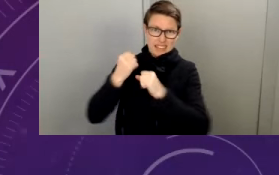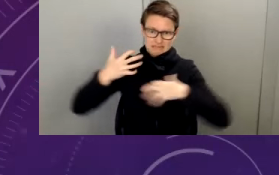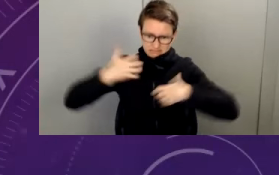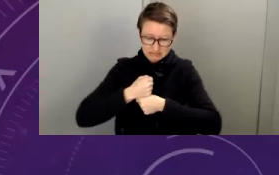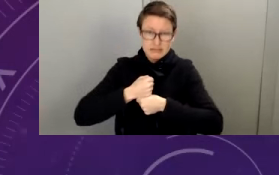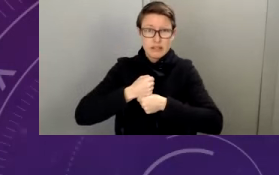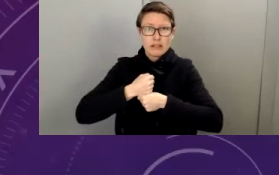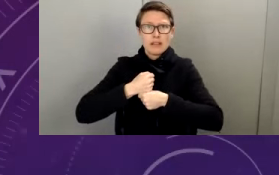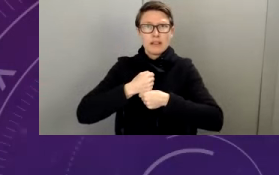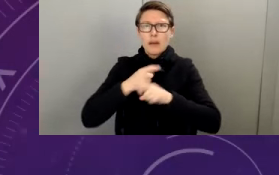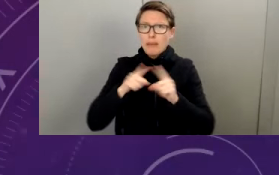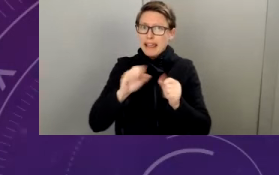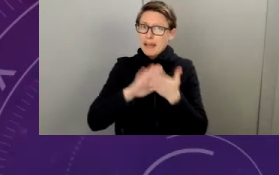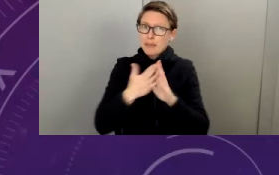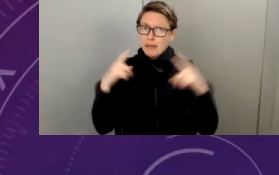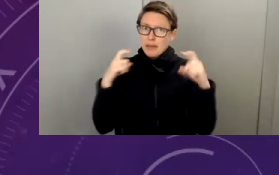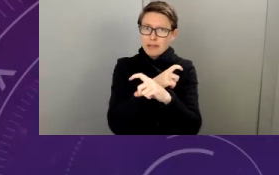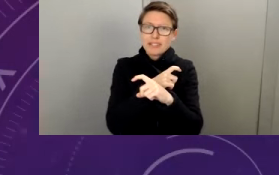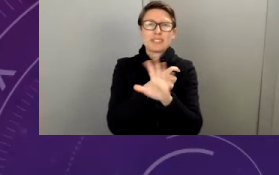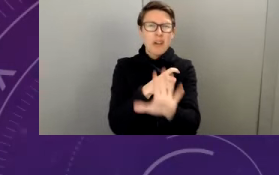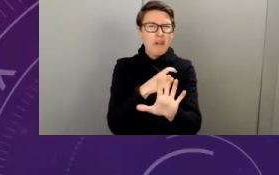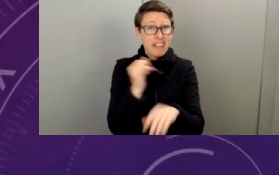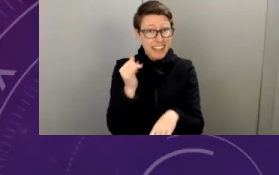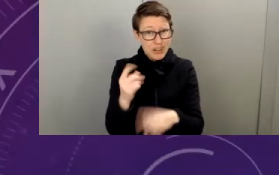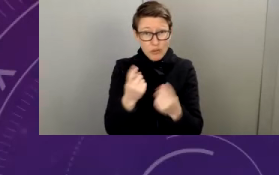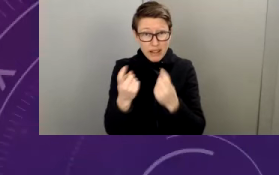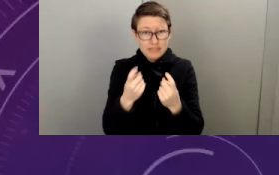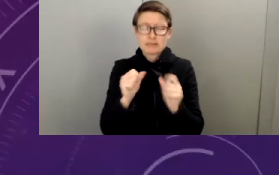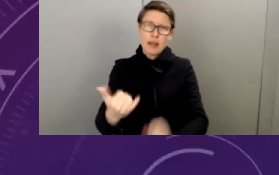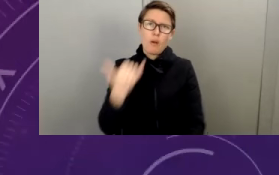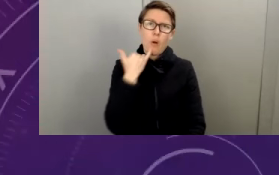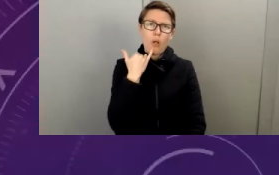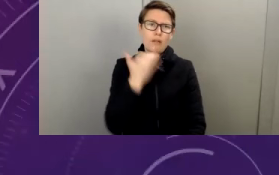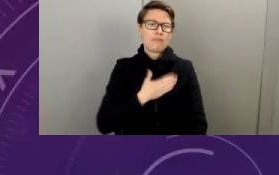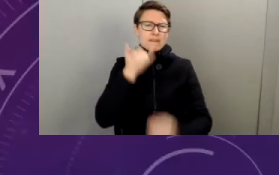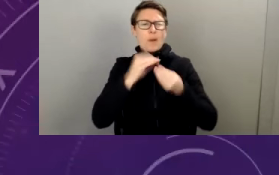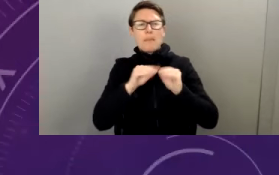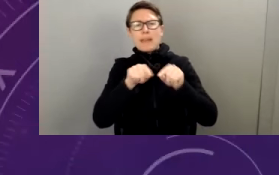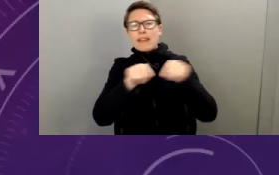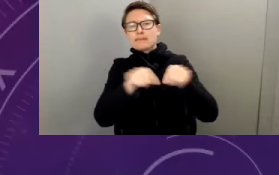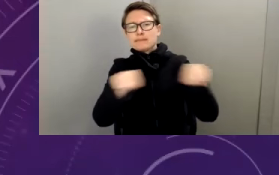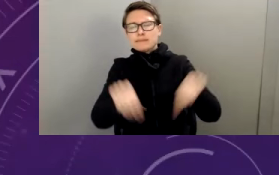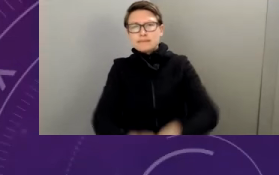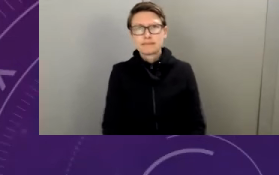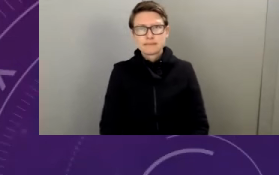So you can just give me a call. I have my number there. Go ahead, Jon.